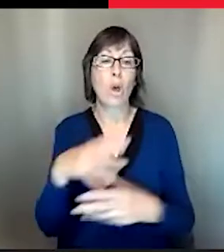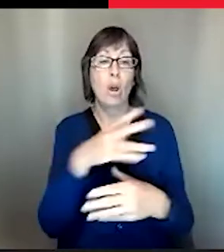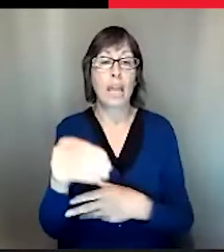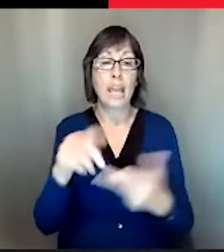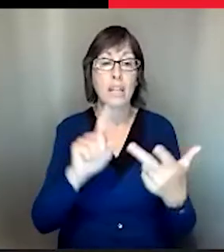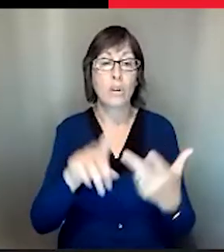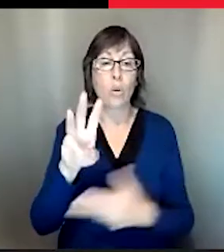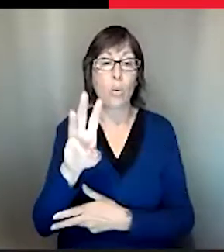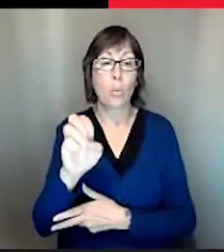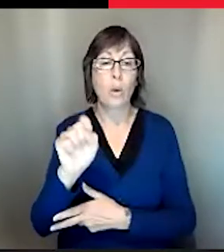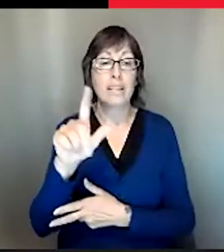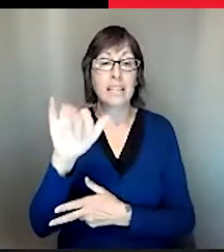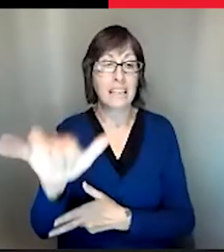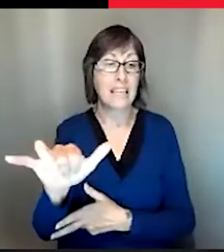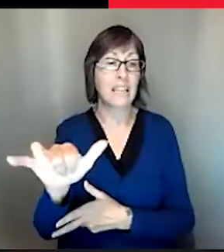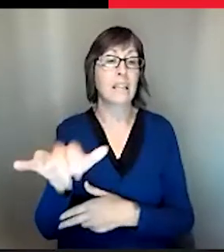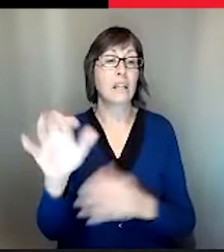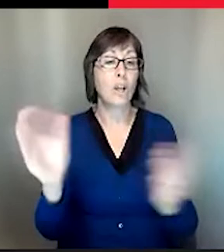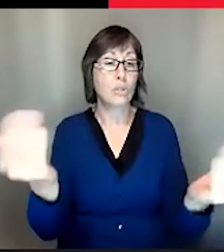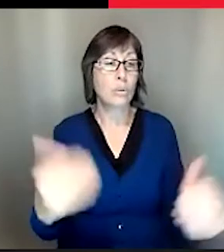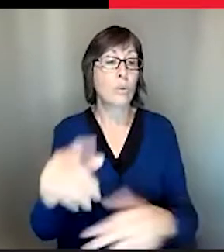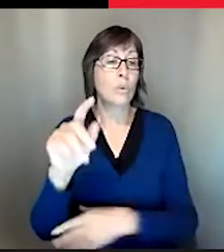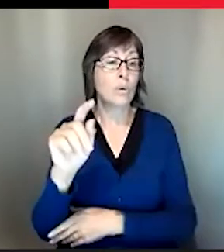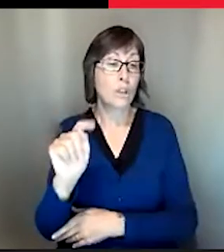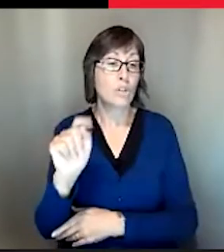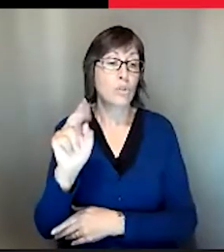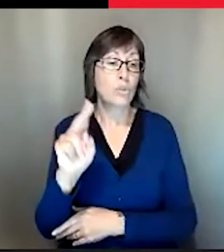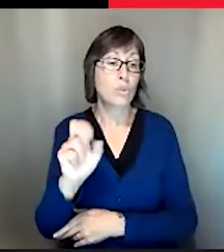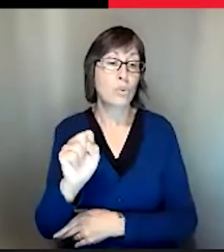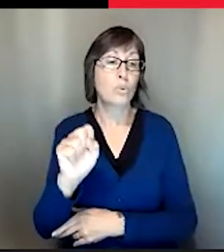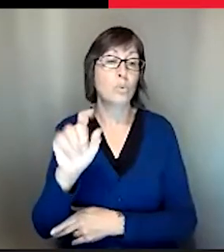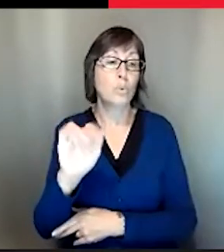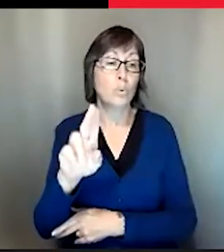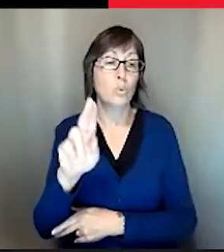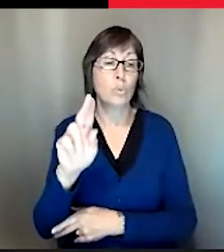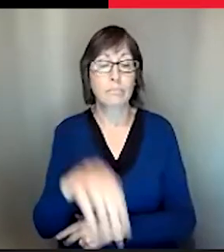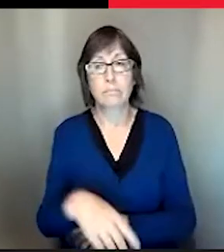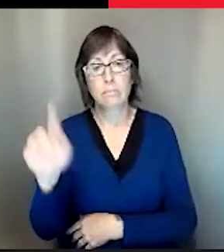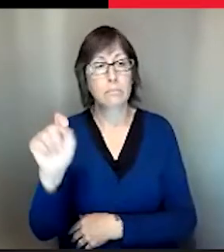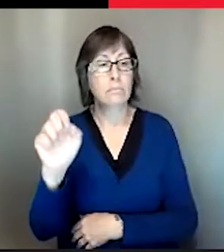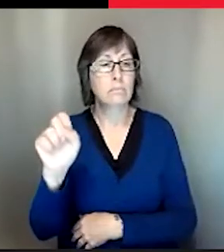and to Métis Nation of Alberta, Region 3. We acknowledge all Indigenous urban Calgarians,